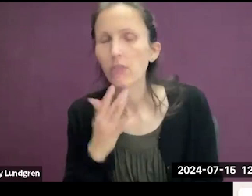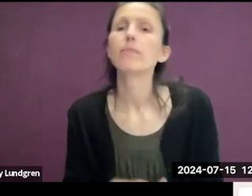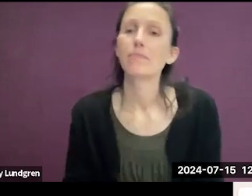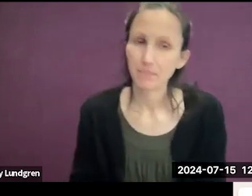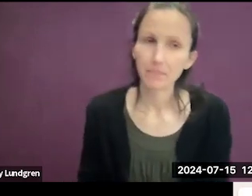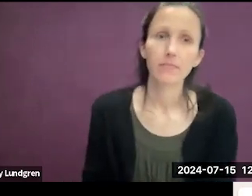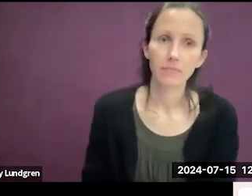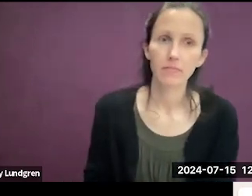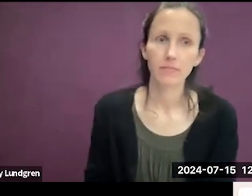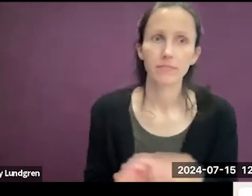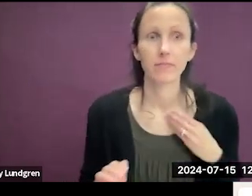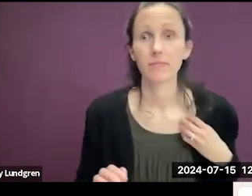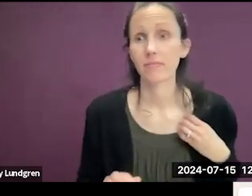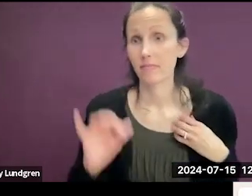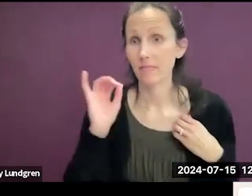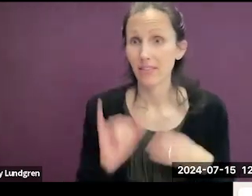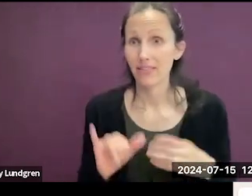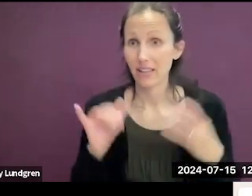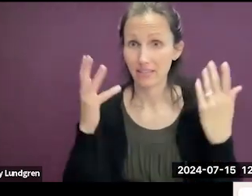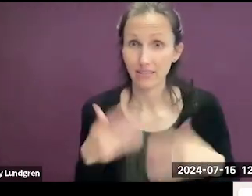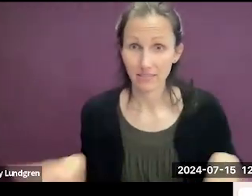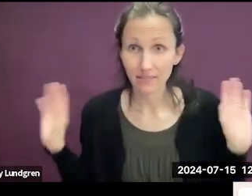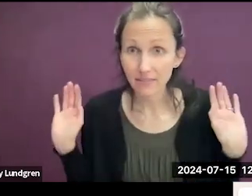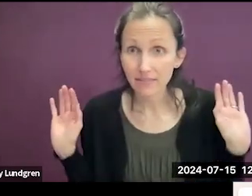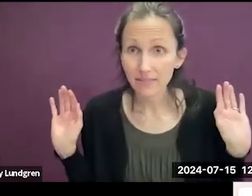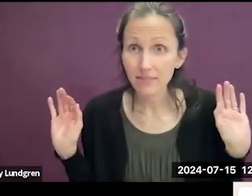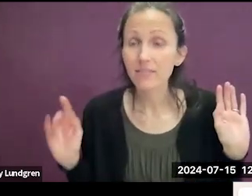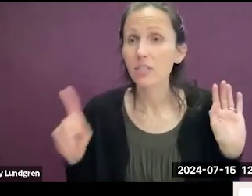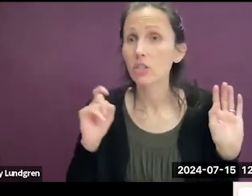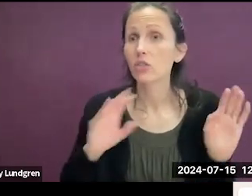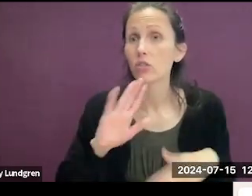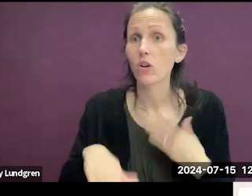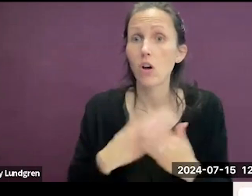Okay, so that was the end. So you should all now be experts